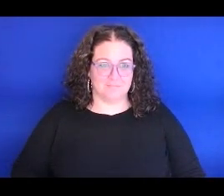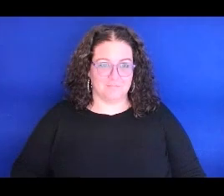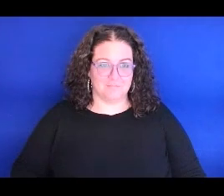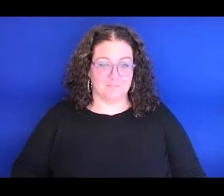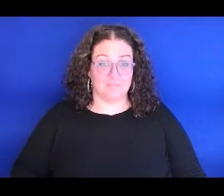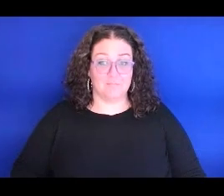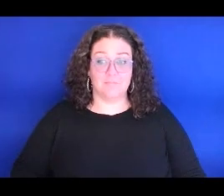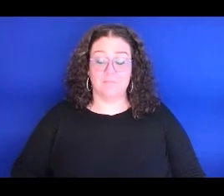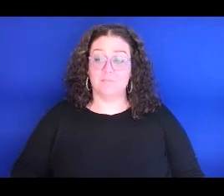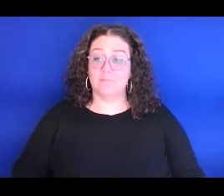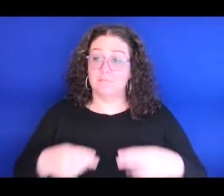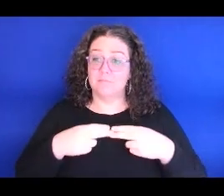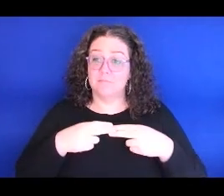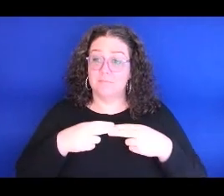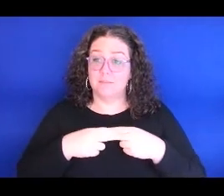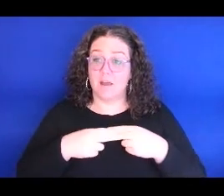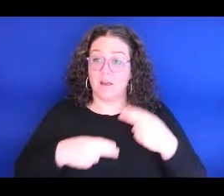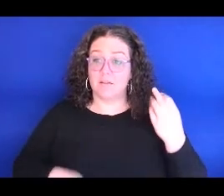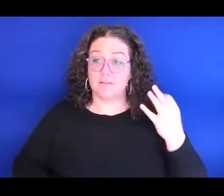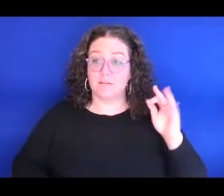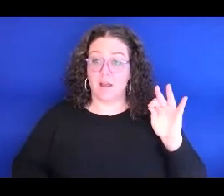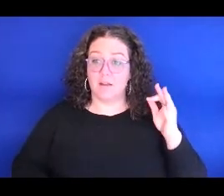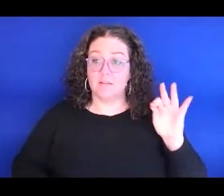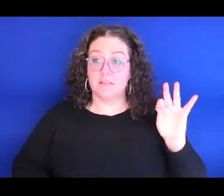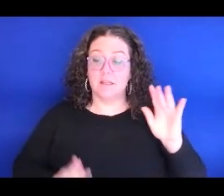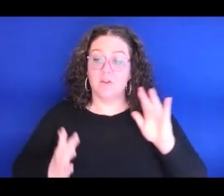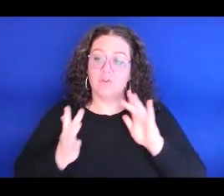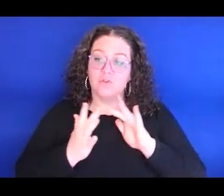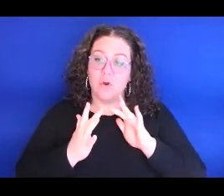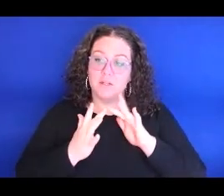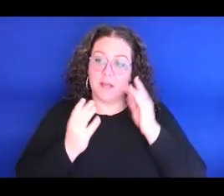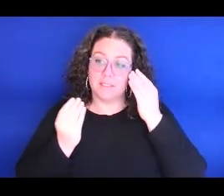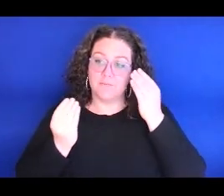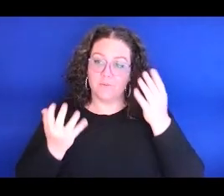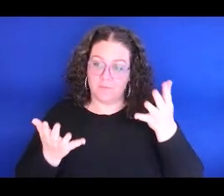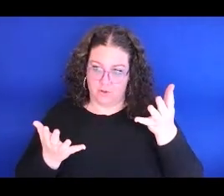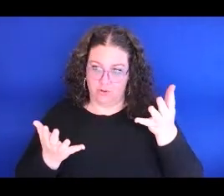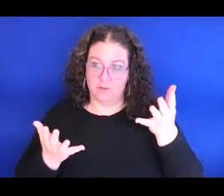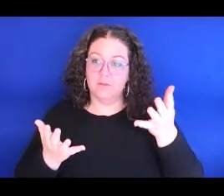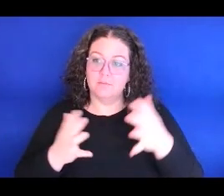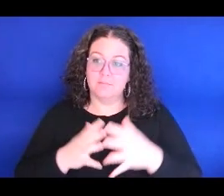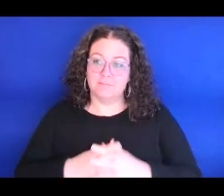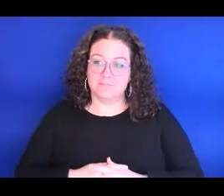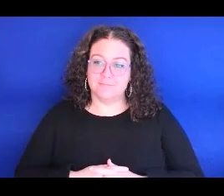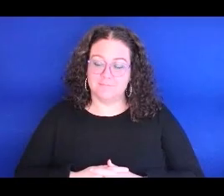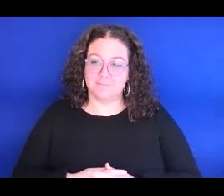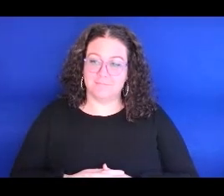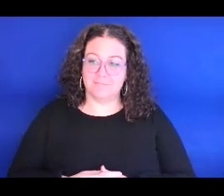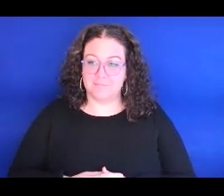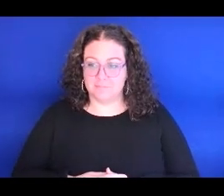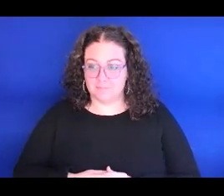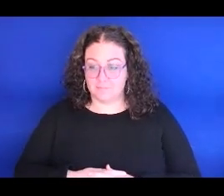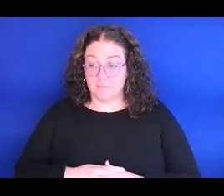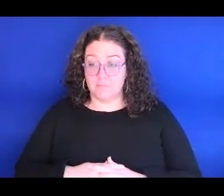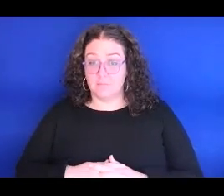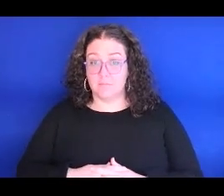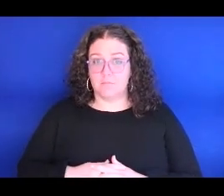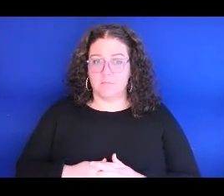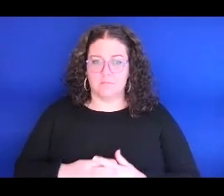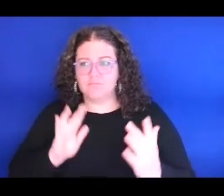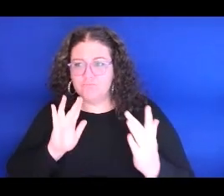Slide 19, Contact Information. Here’s how to stay in touch. You